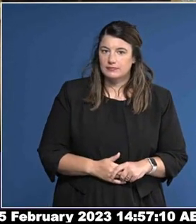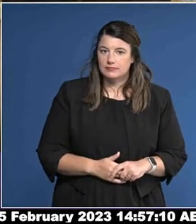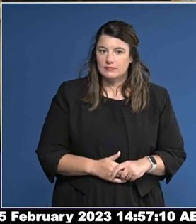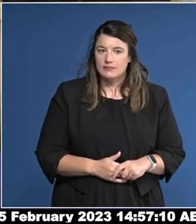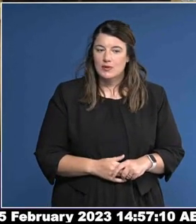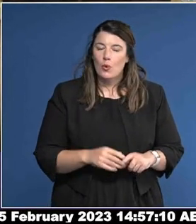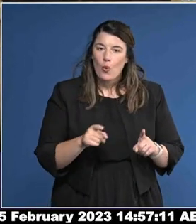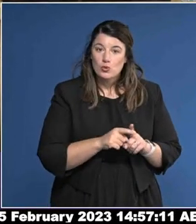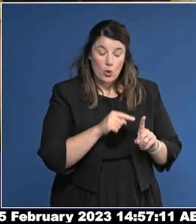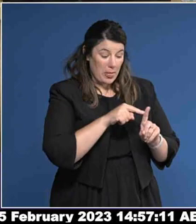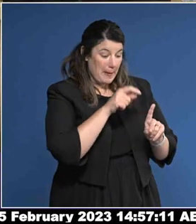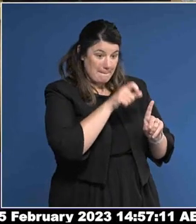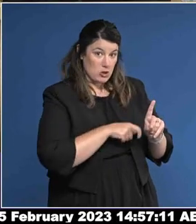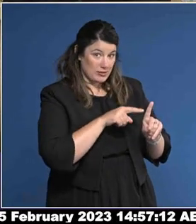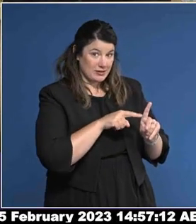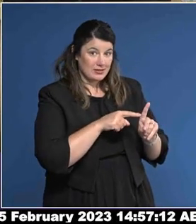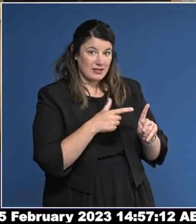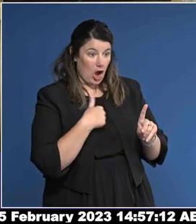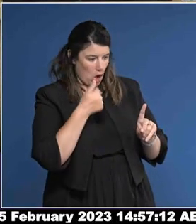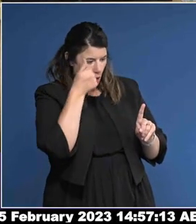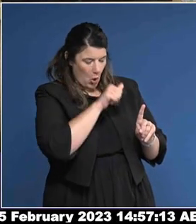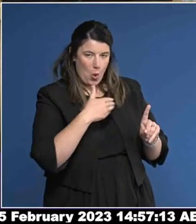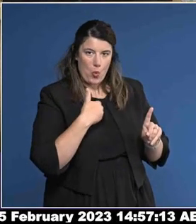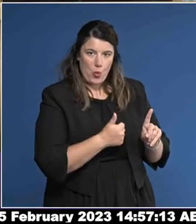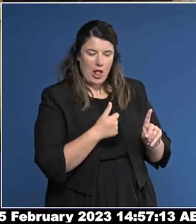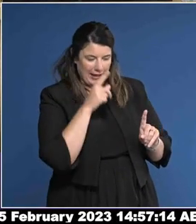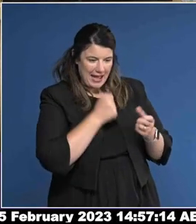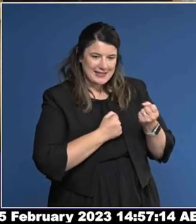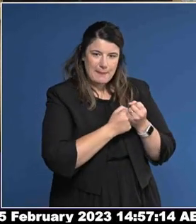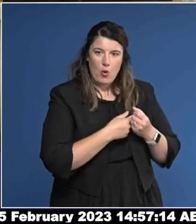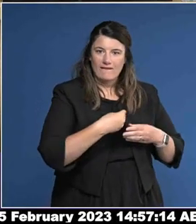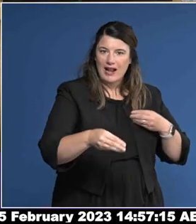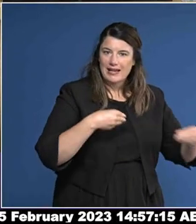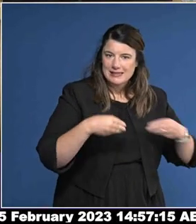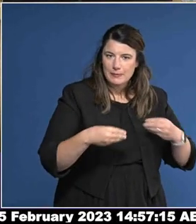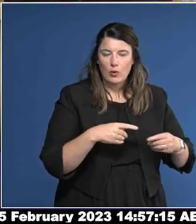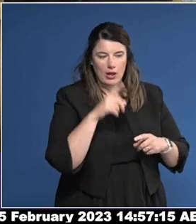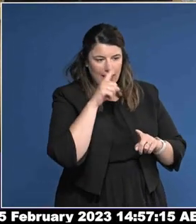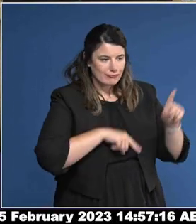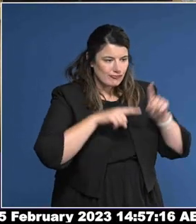supporting and ensuring that you have a good knowledge of that person and their goals and